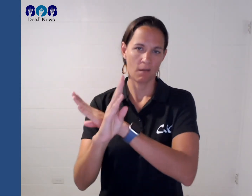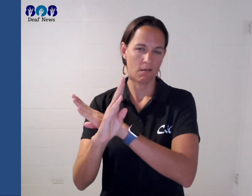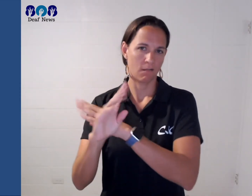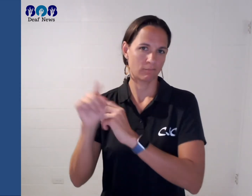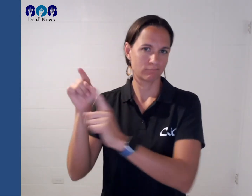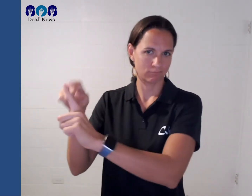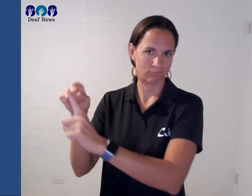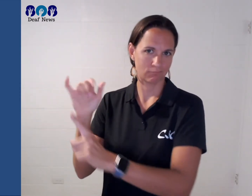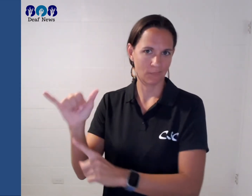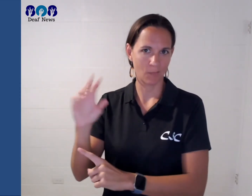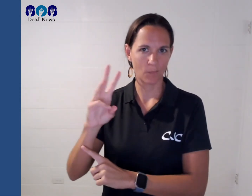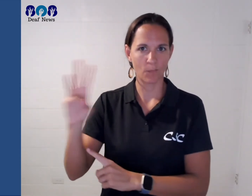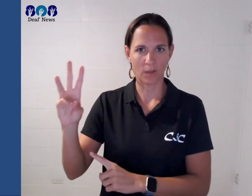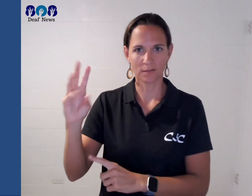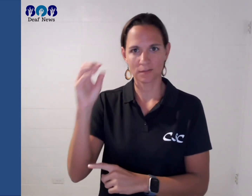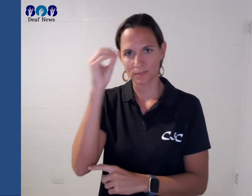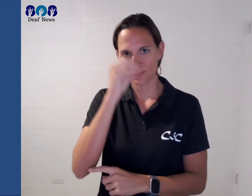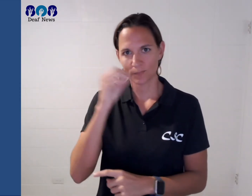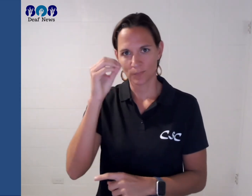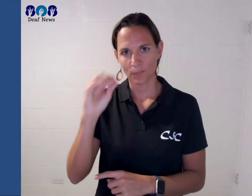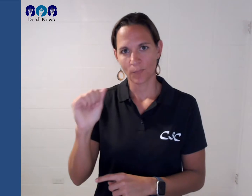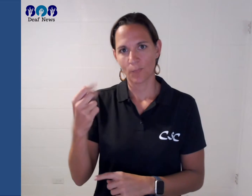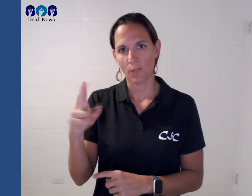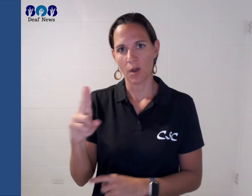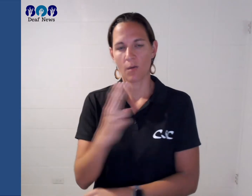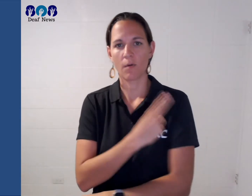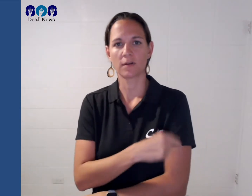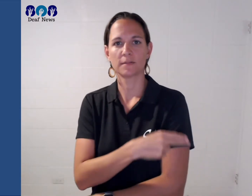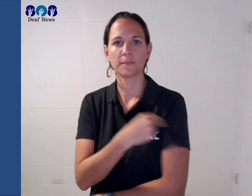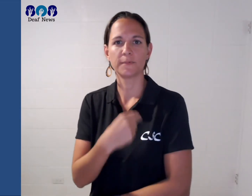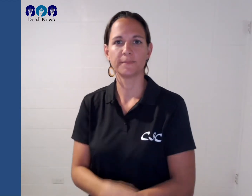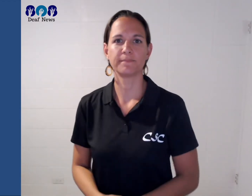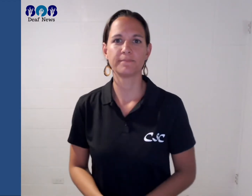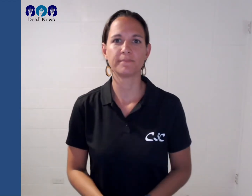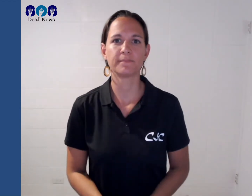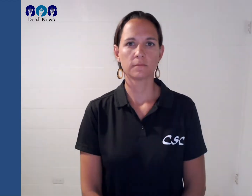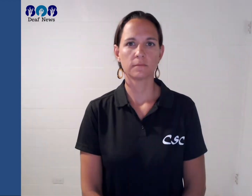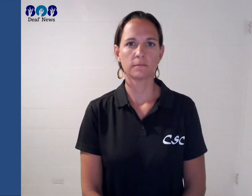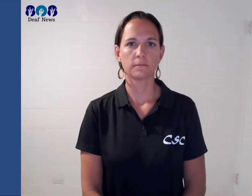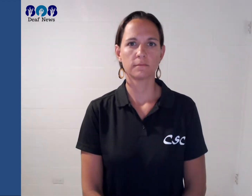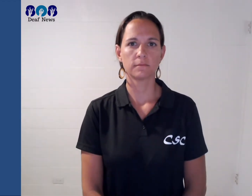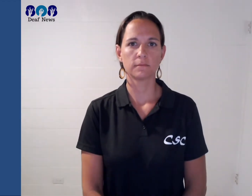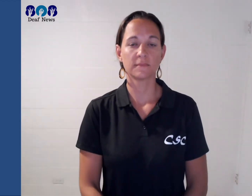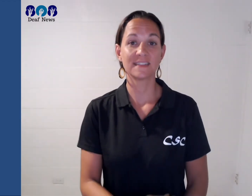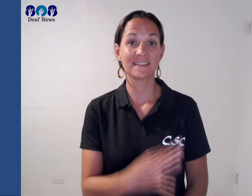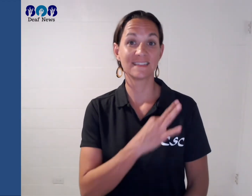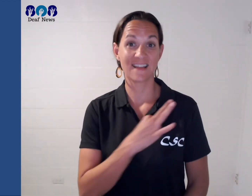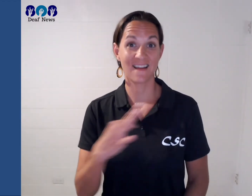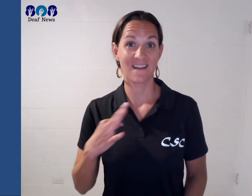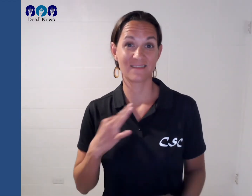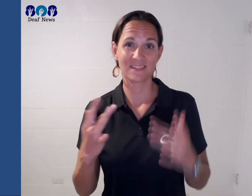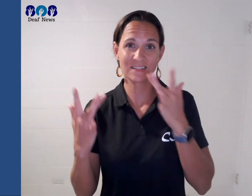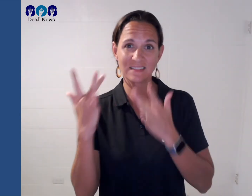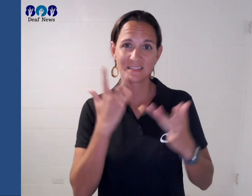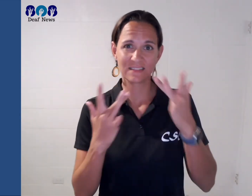therefore the beds are blocked off. This is at Queen’s Medical Center in West Oahu.